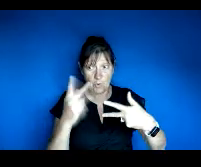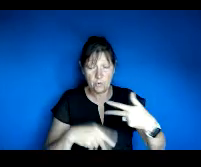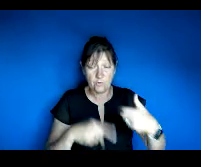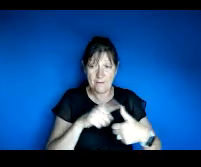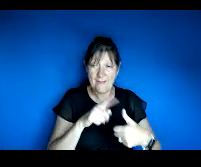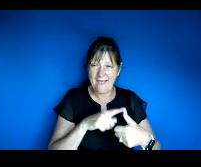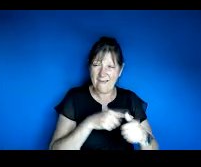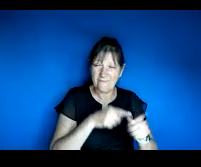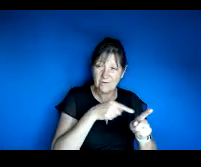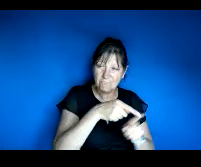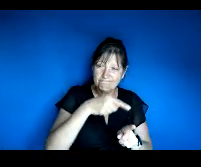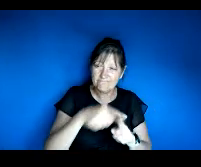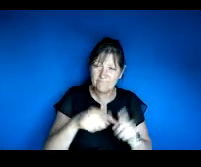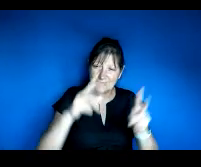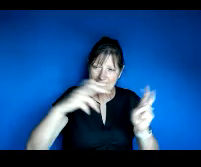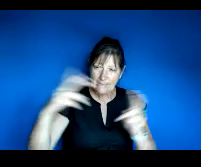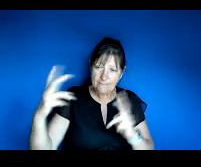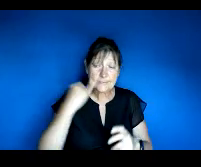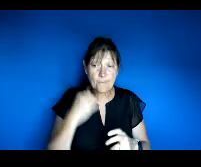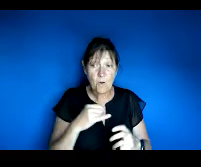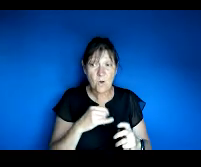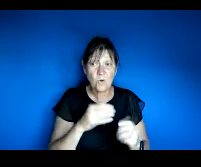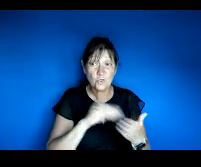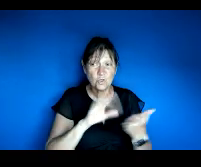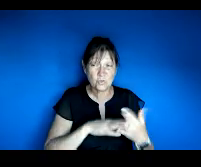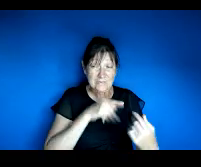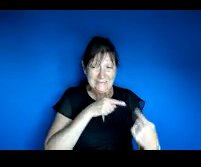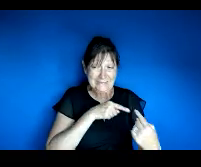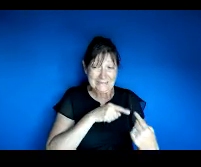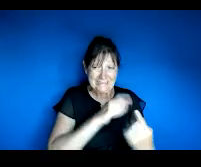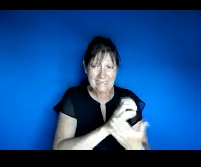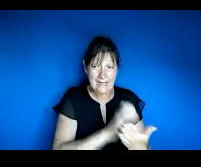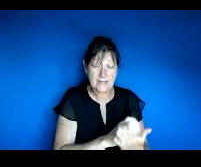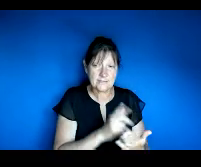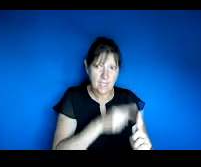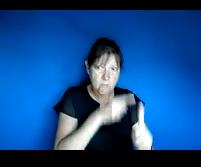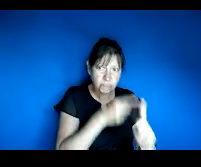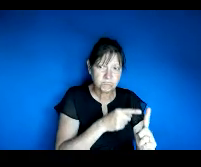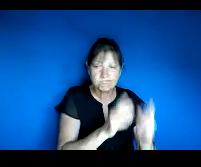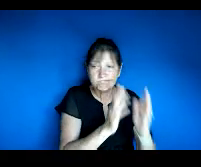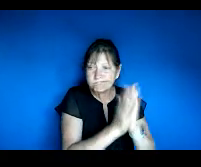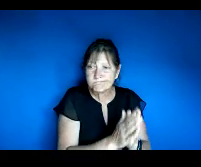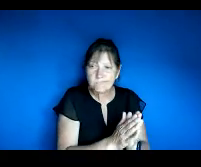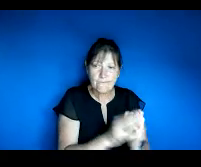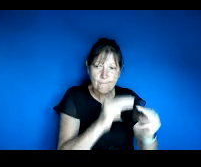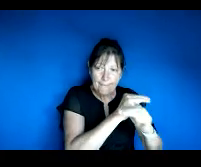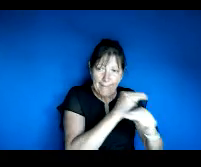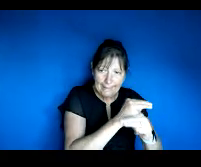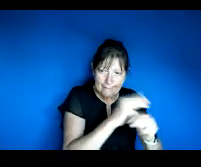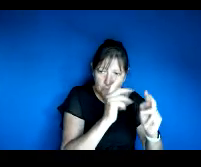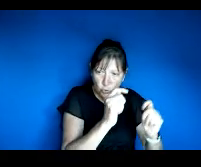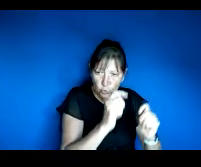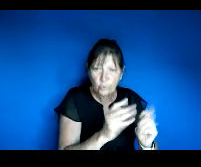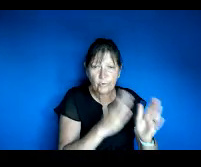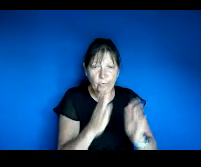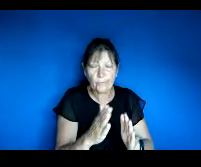So if students are struggling with the content of the course, they can request a subject area tutor. The Study Skills program, which is really more about developing